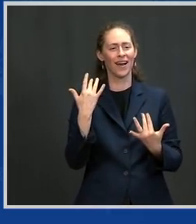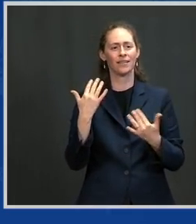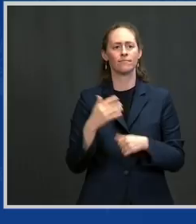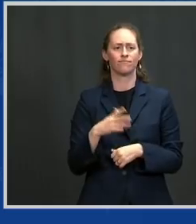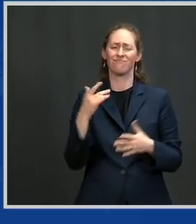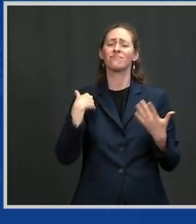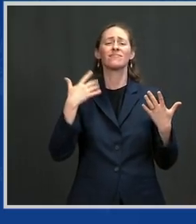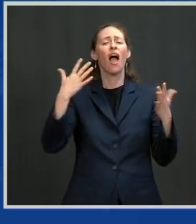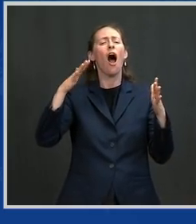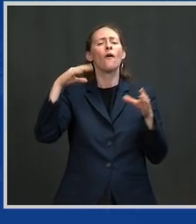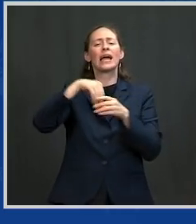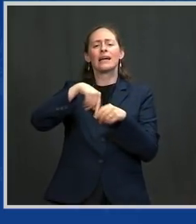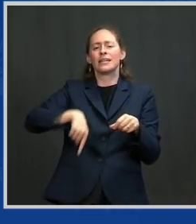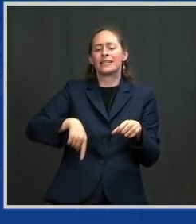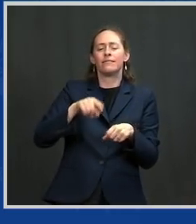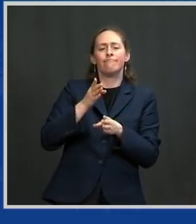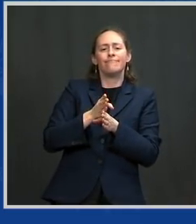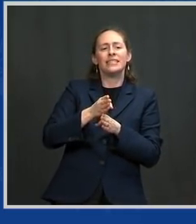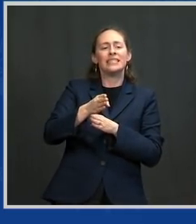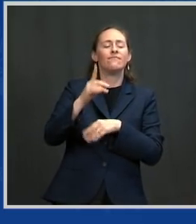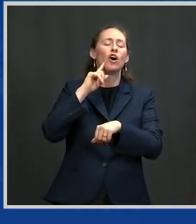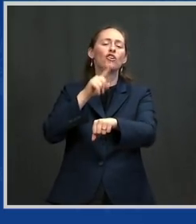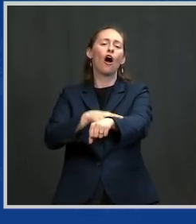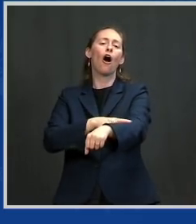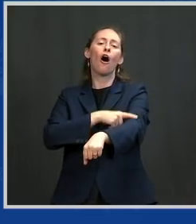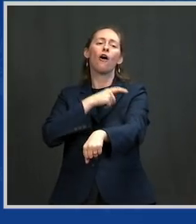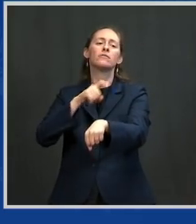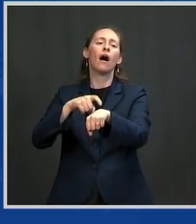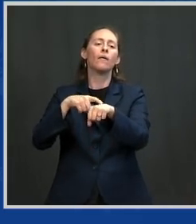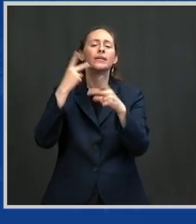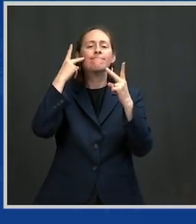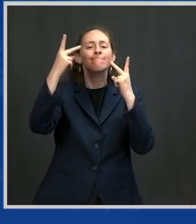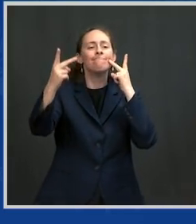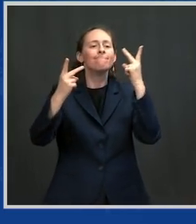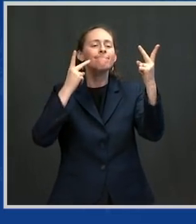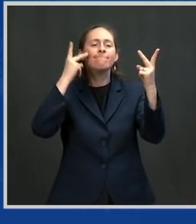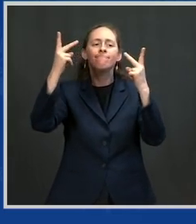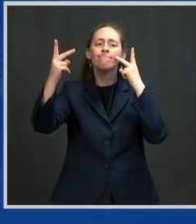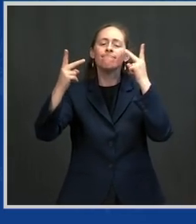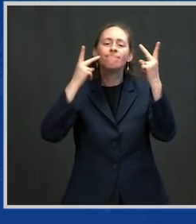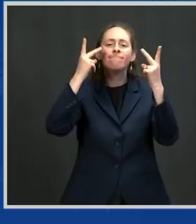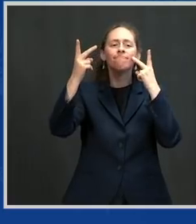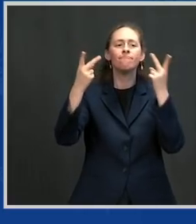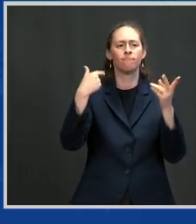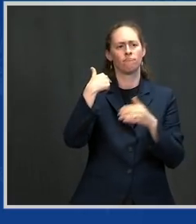is negotiate in front of the world press as to how he's going to approach a critical meeting